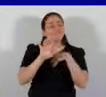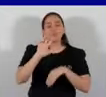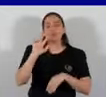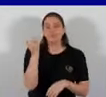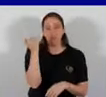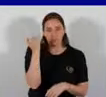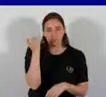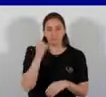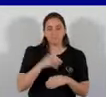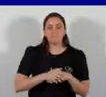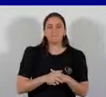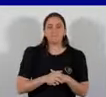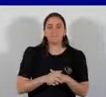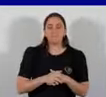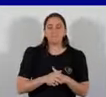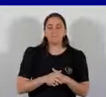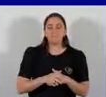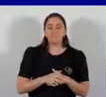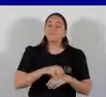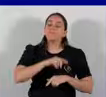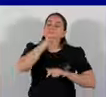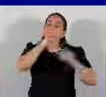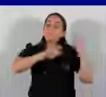Human capital is very important for growth